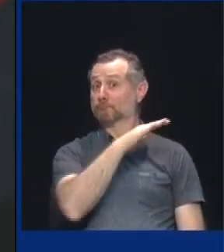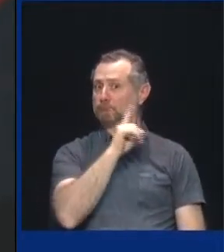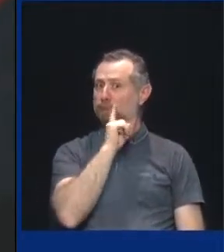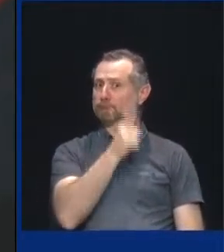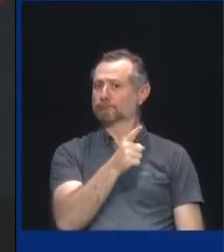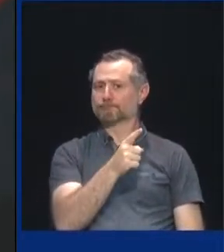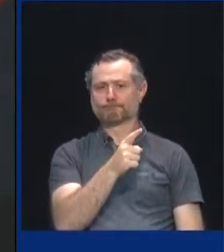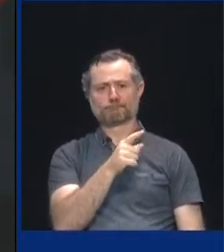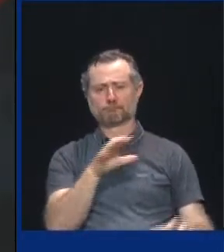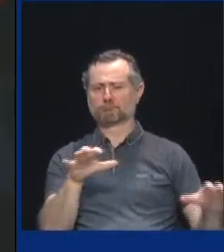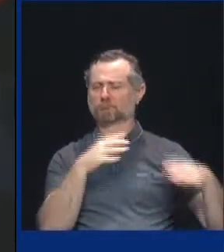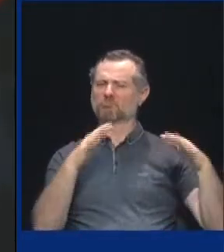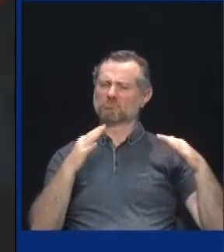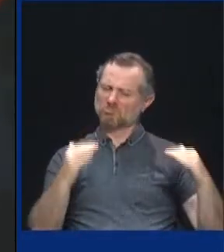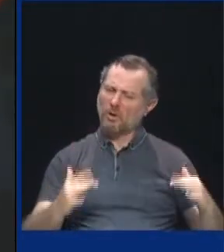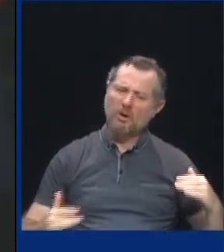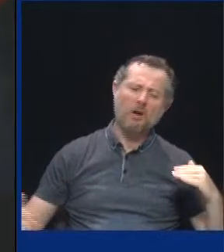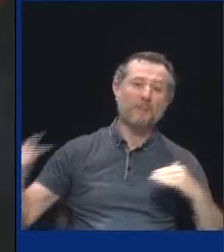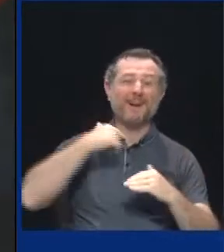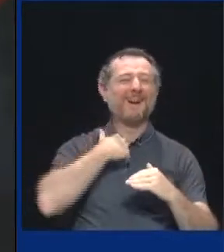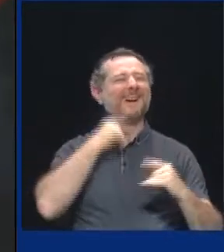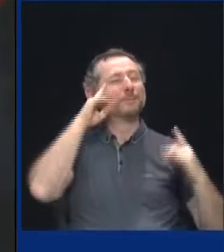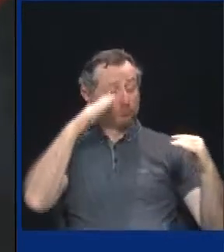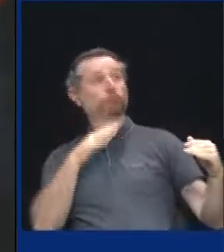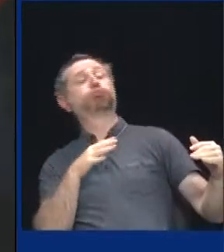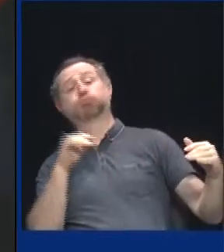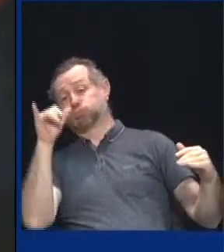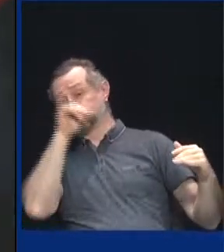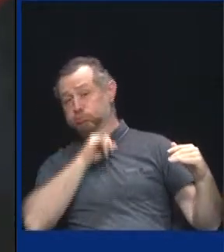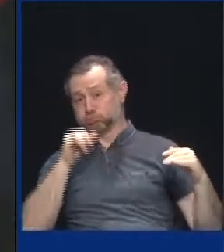THEIR PRESIDENT RANDY LEVIN AND GIVE THEM A BIG ROUND OF APPLAUSE